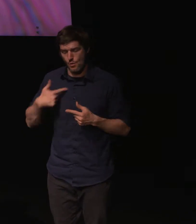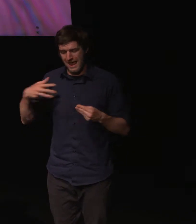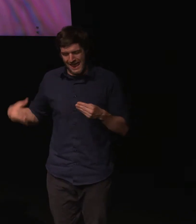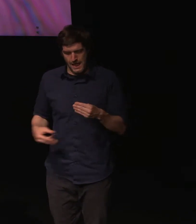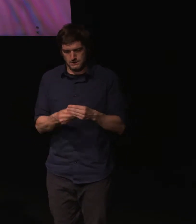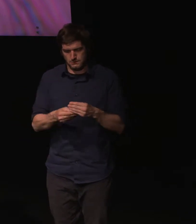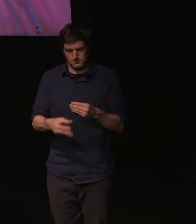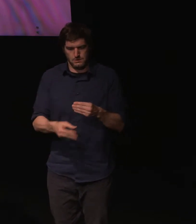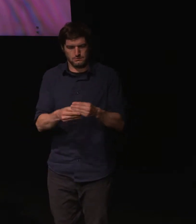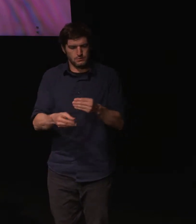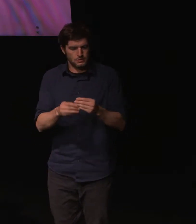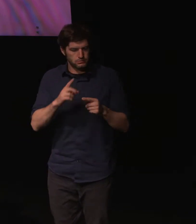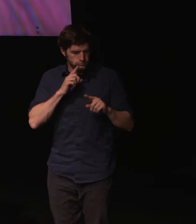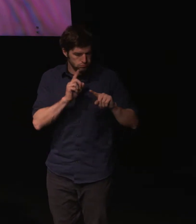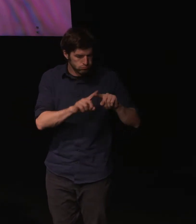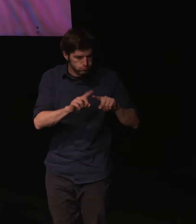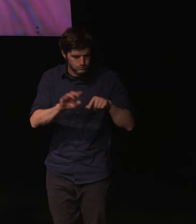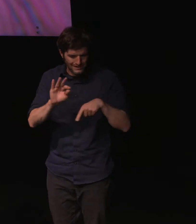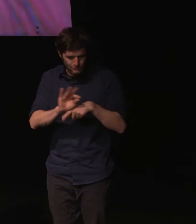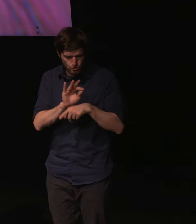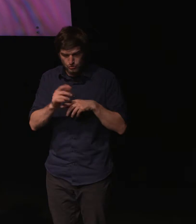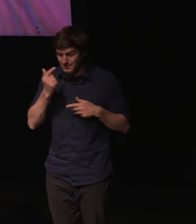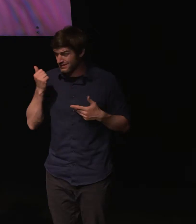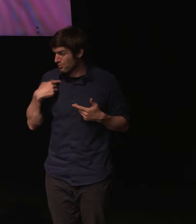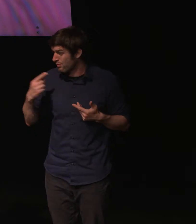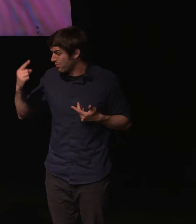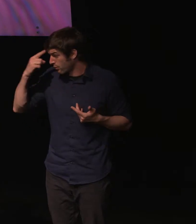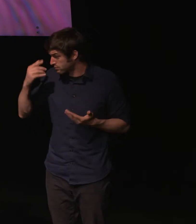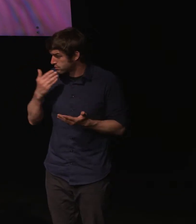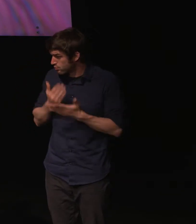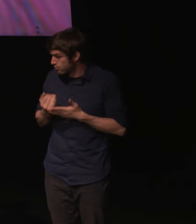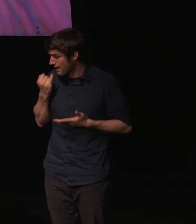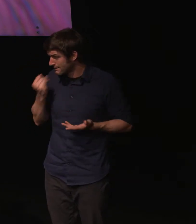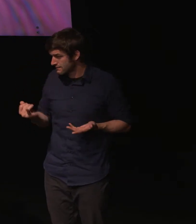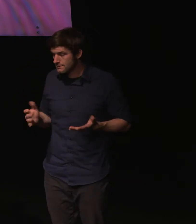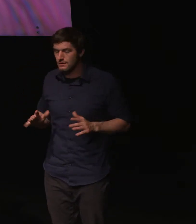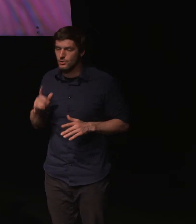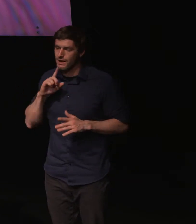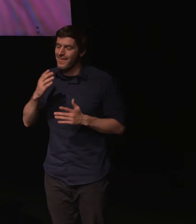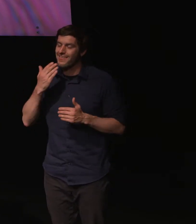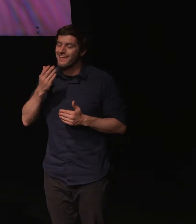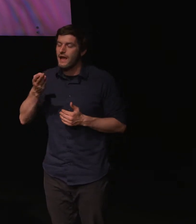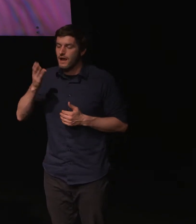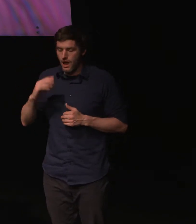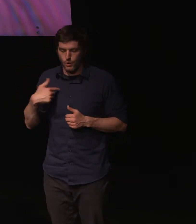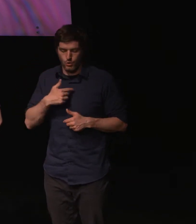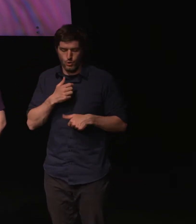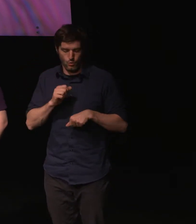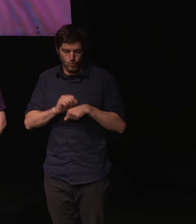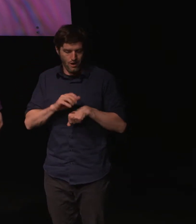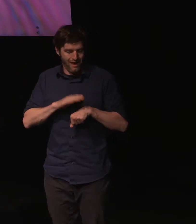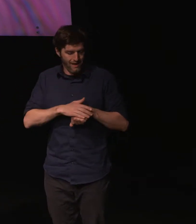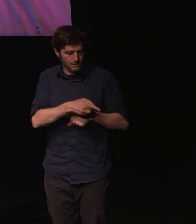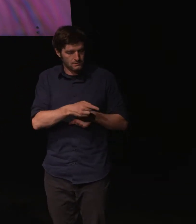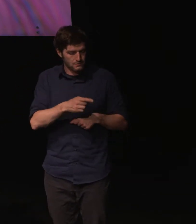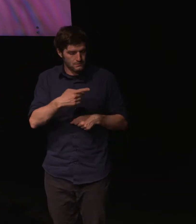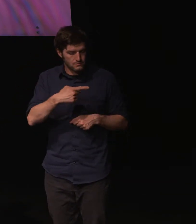because we thought it was a good idea. Thank goodness that we were working on a puzzle game. Thank goodness that we were working on something